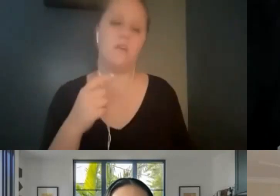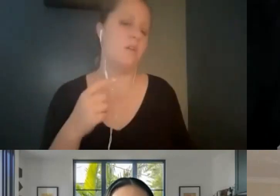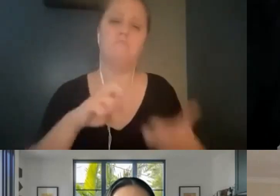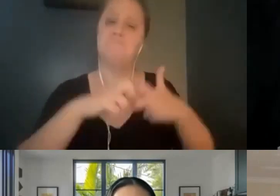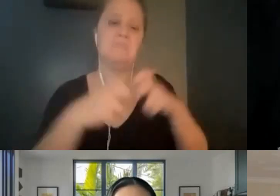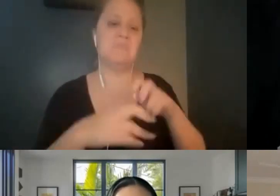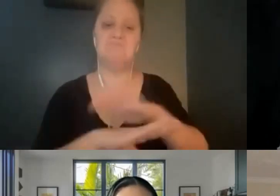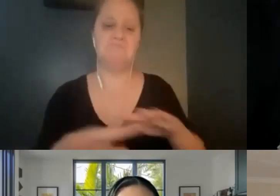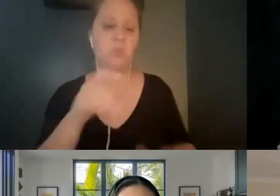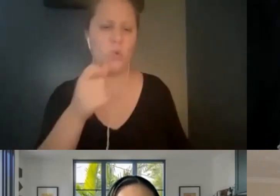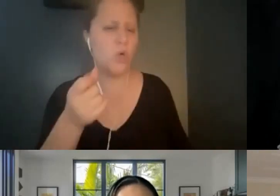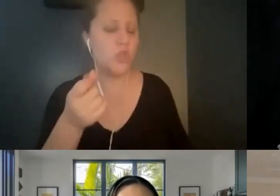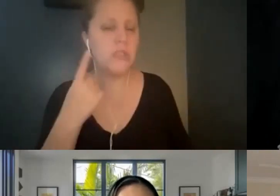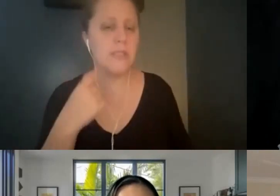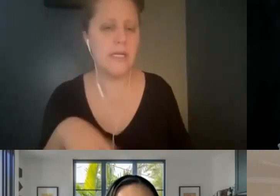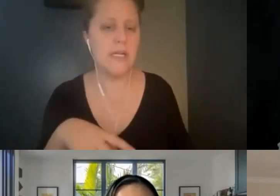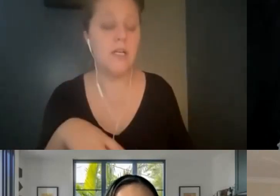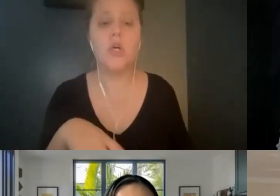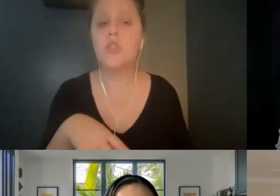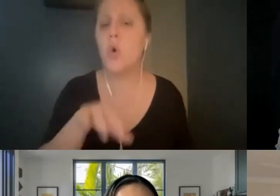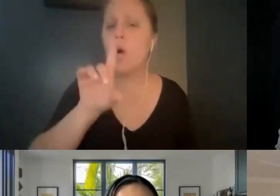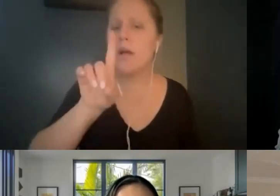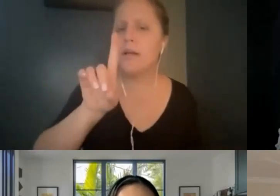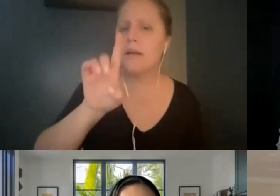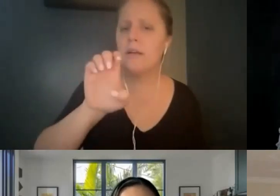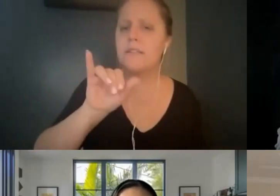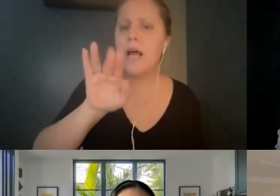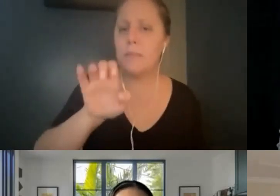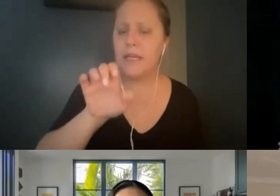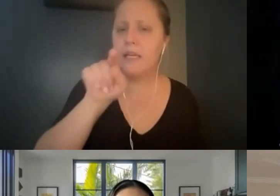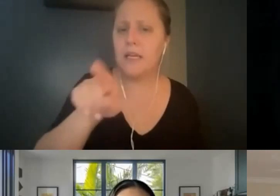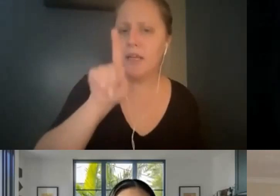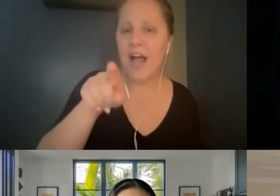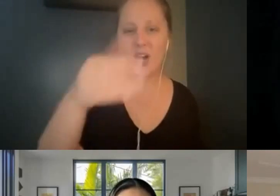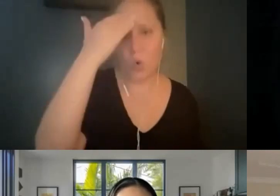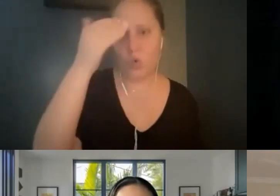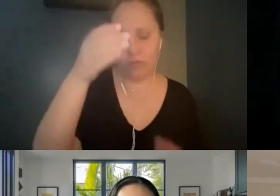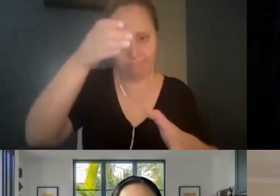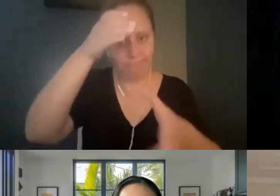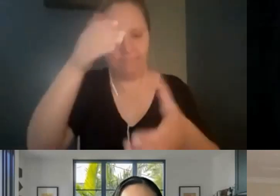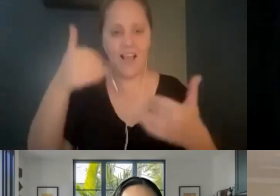So I'm just wondering Debbie, if you could share with us a little bit. I know that you're so full of resources just like Sam is but if you